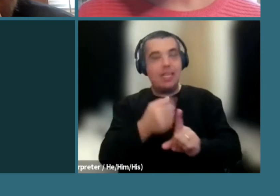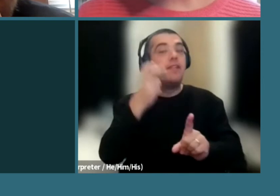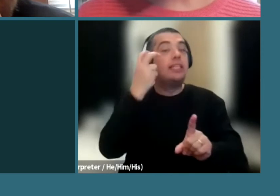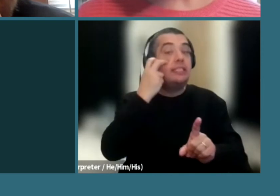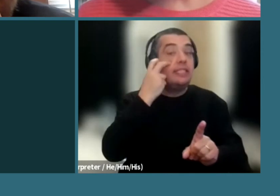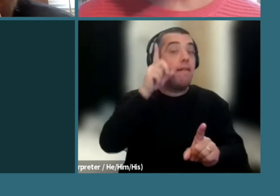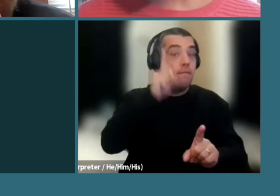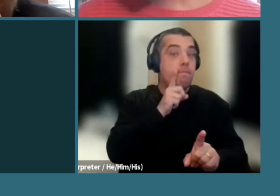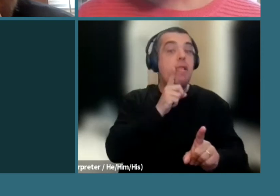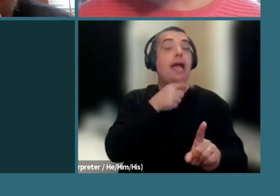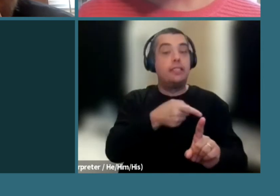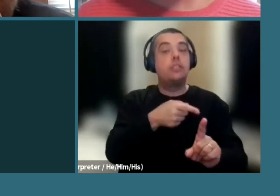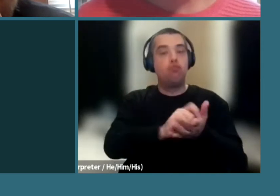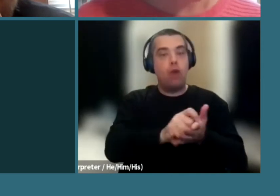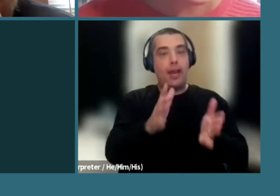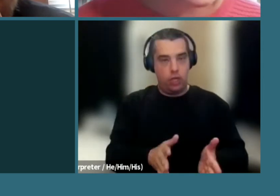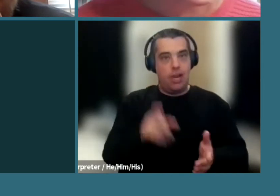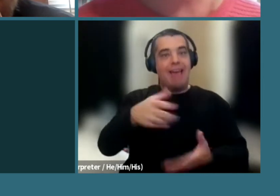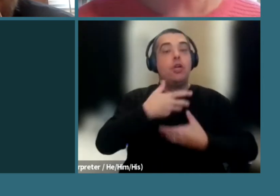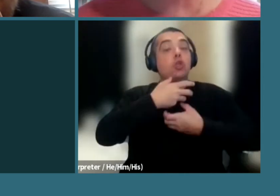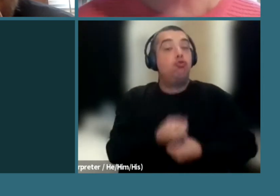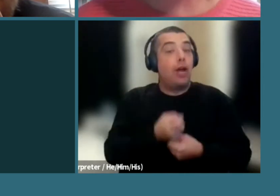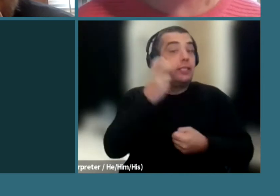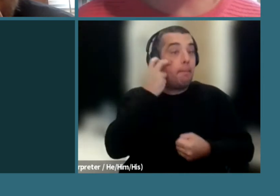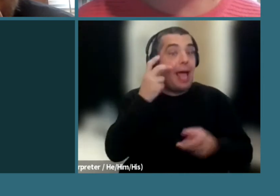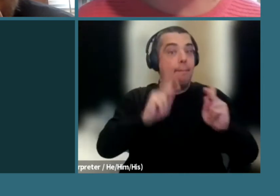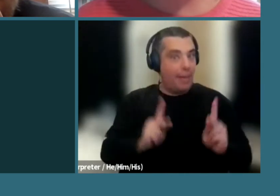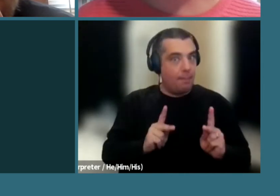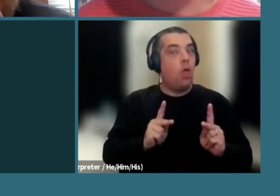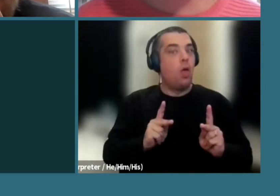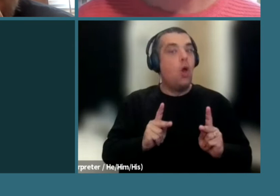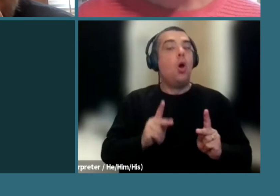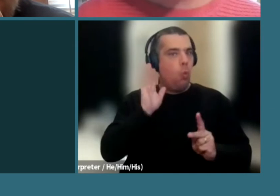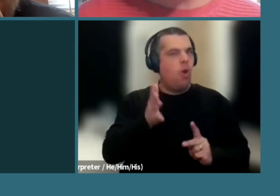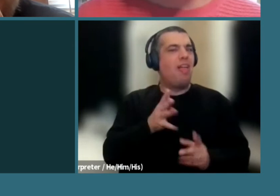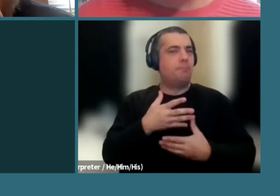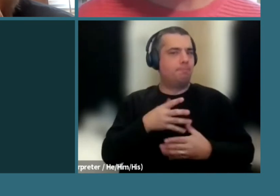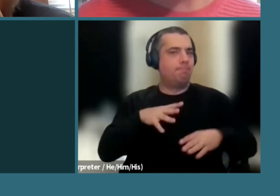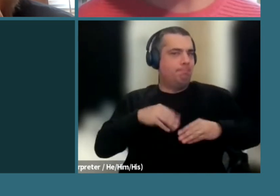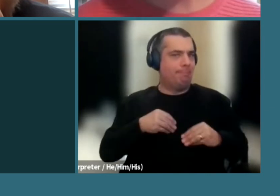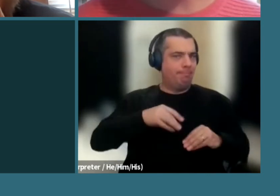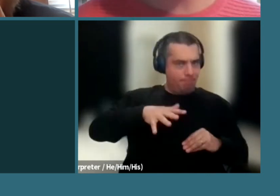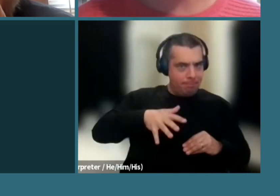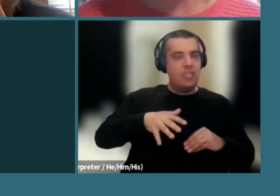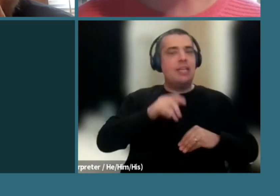That we also need to trust blind people, that we are going to take things with a grain of salt. We're not going to take a sighted person's